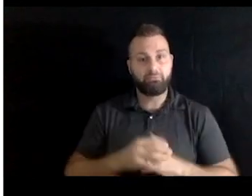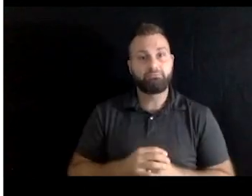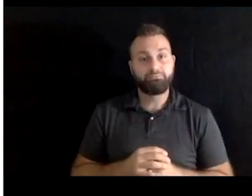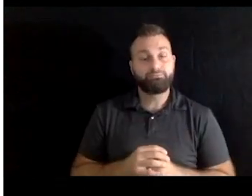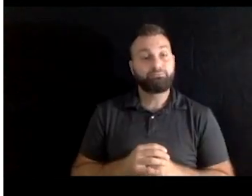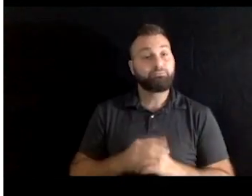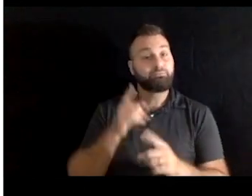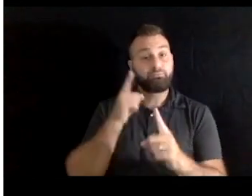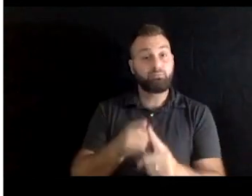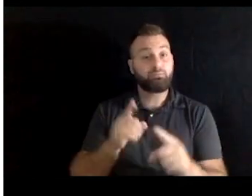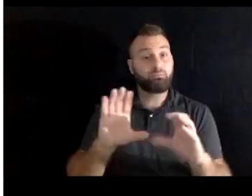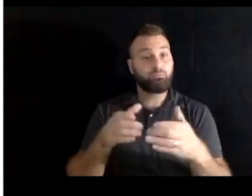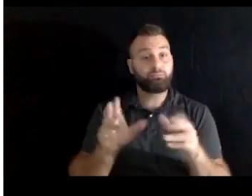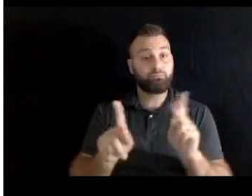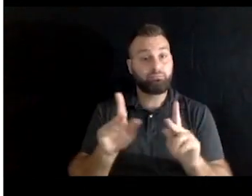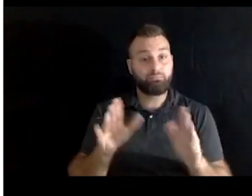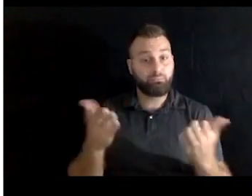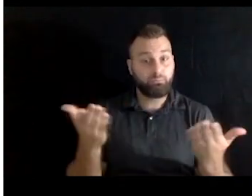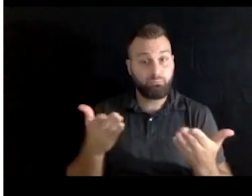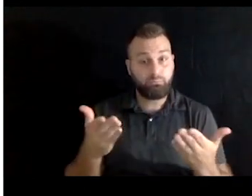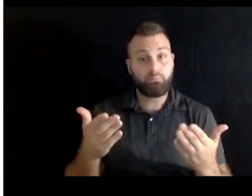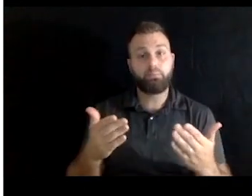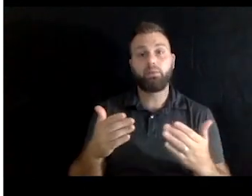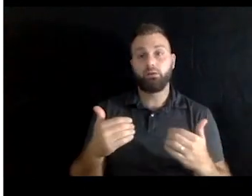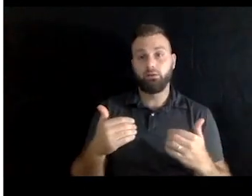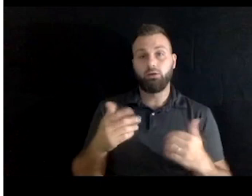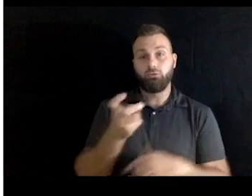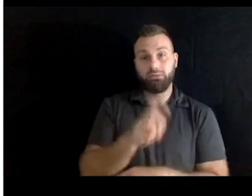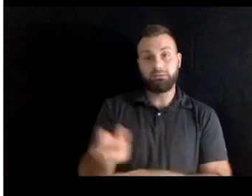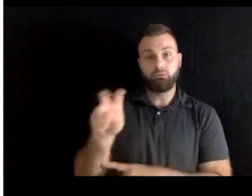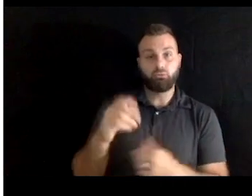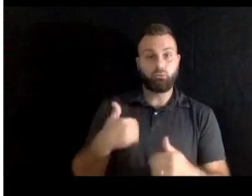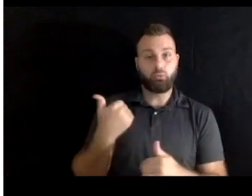The target population transition age youth with disabilities on SSI.